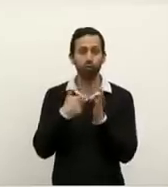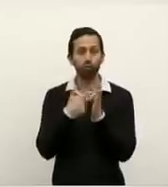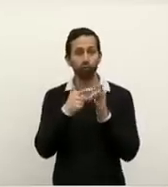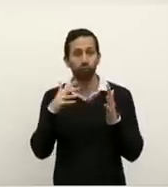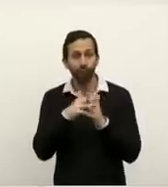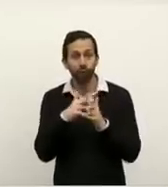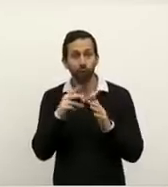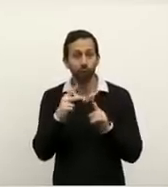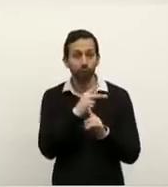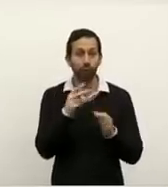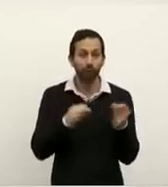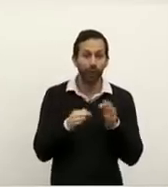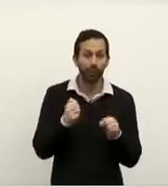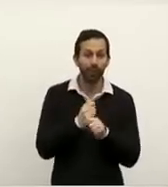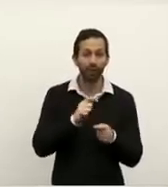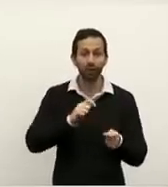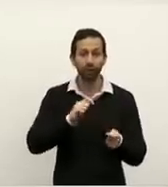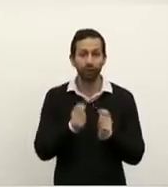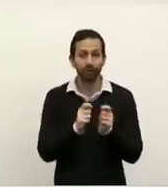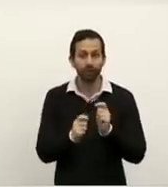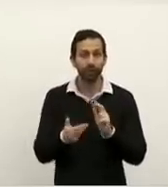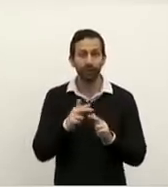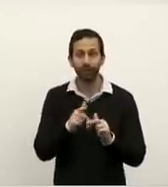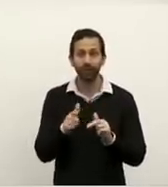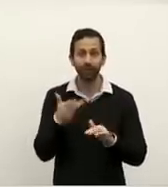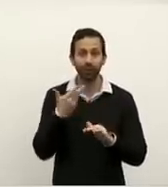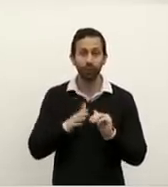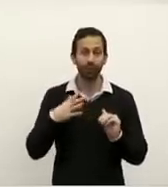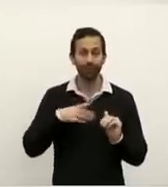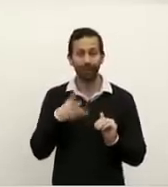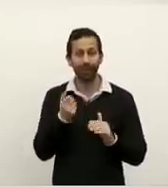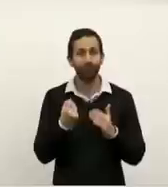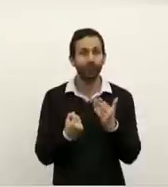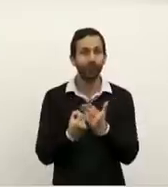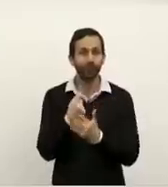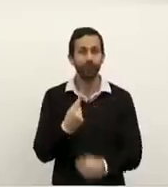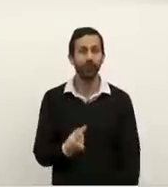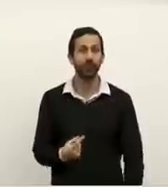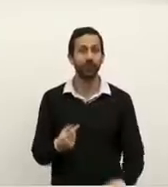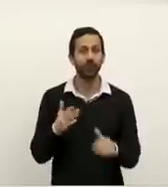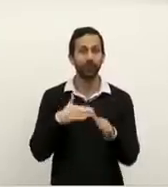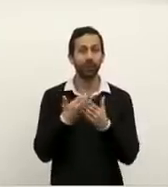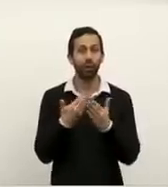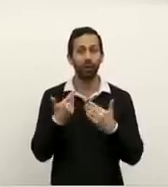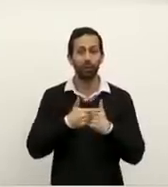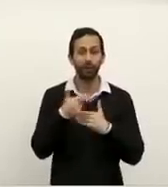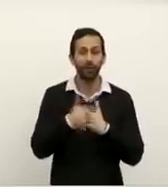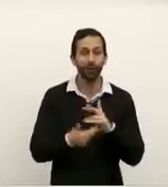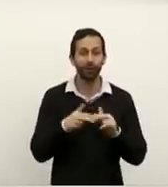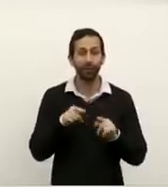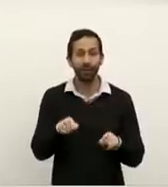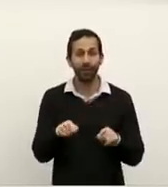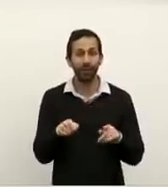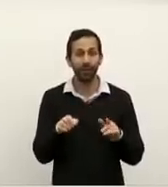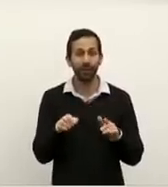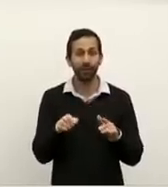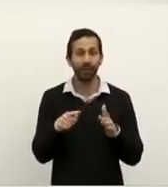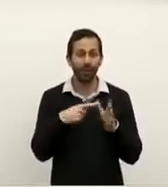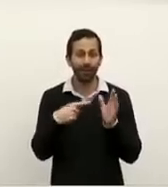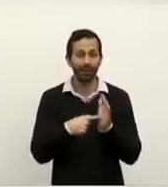to review the plan and make adjustments, if there's, you need to set-up a merge depending upon the complexity of that AT need,